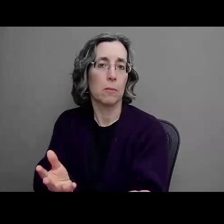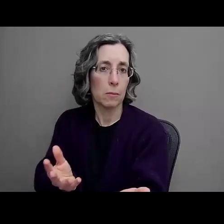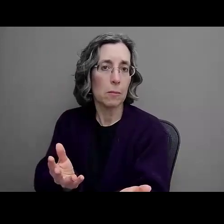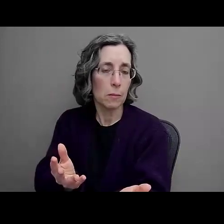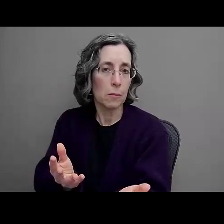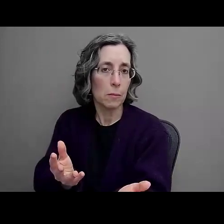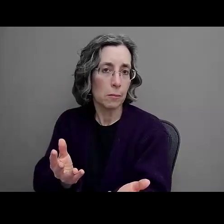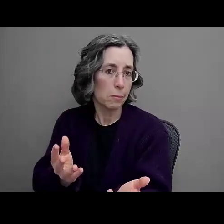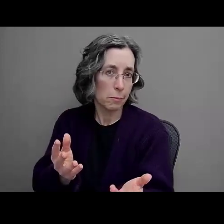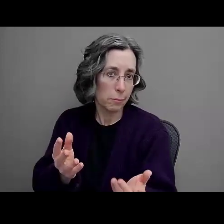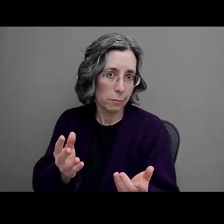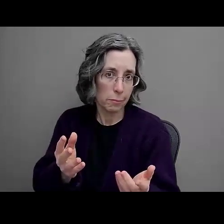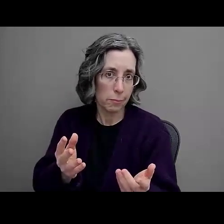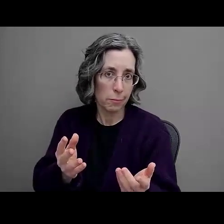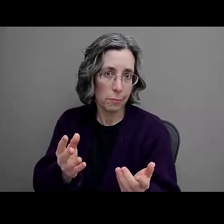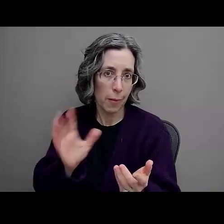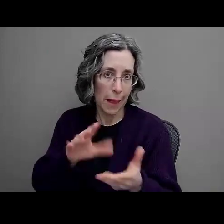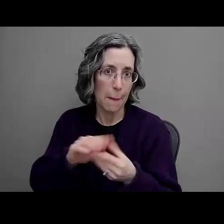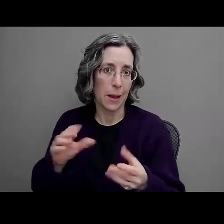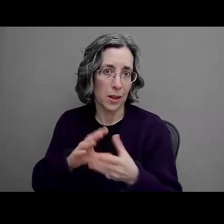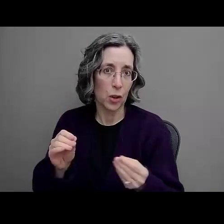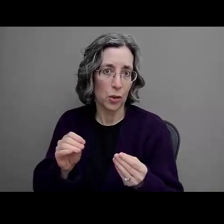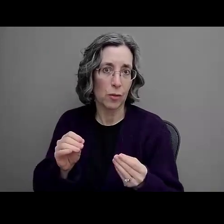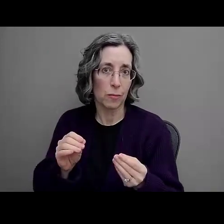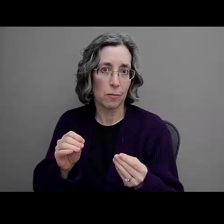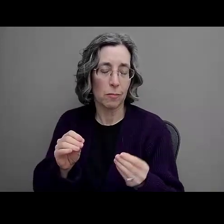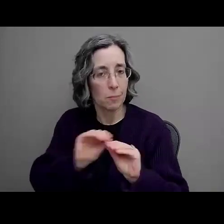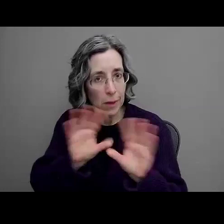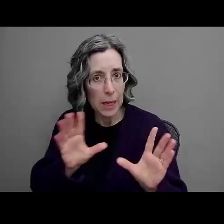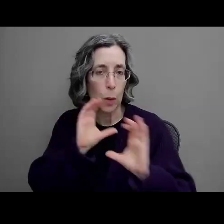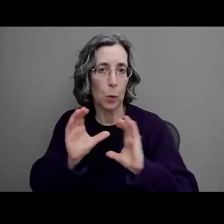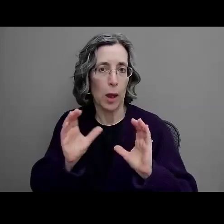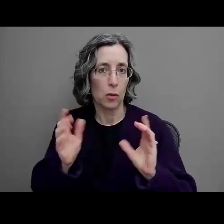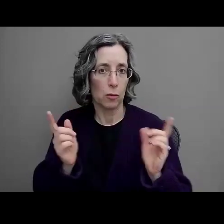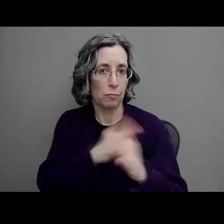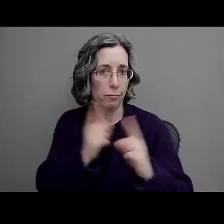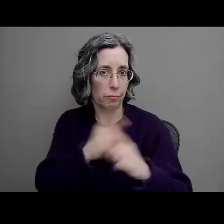that that message is effectively communicated to the person that I am trying to have a